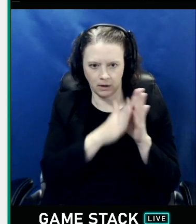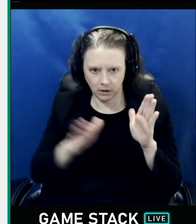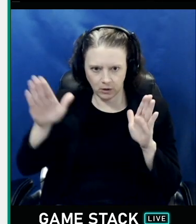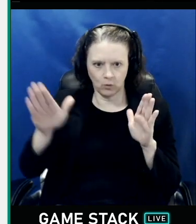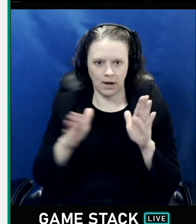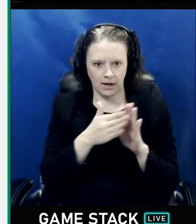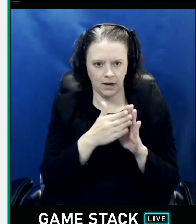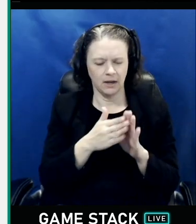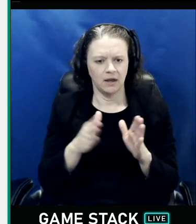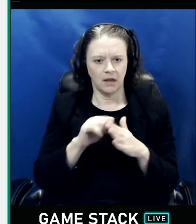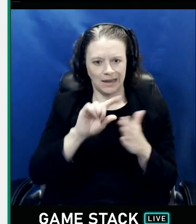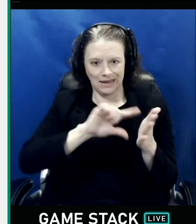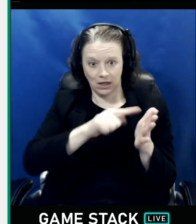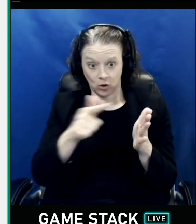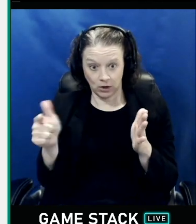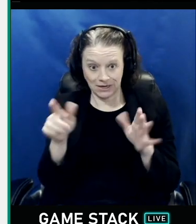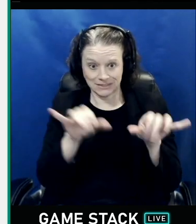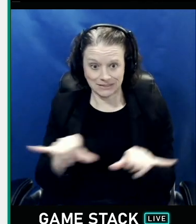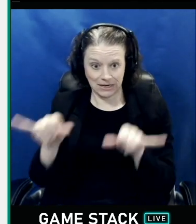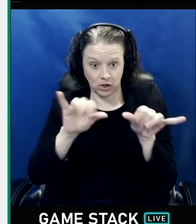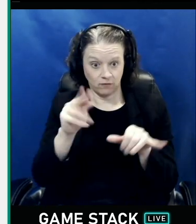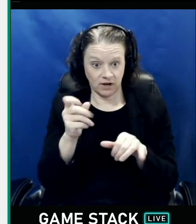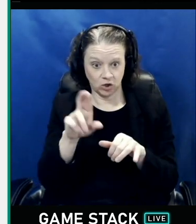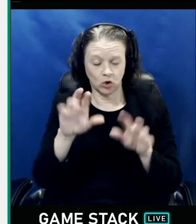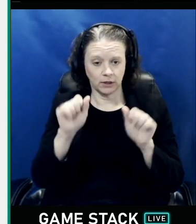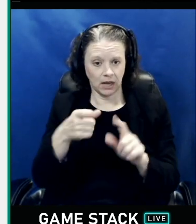Similarly, iterating standard vector may also trigger this prefetcher.